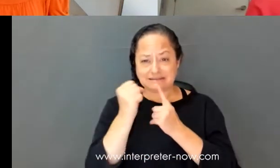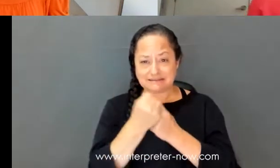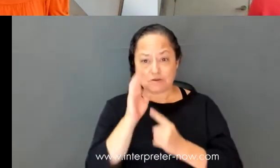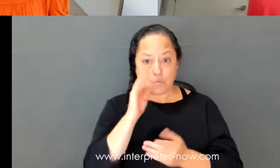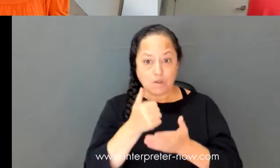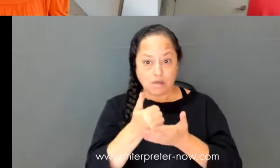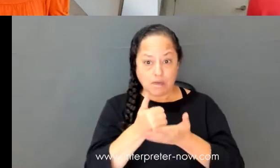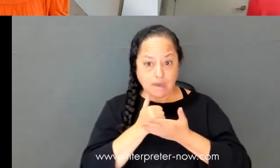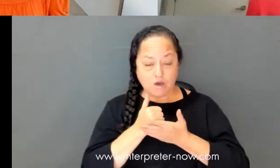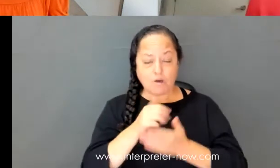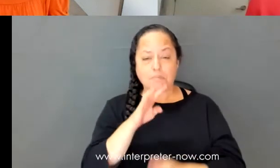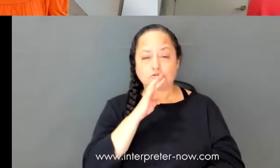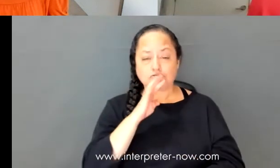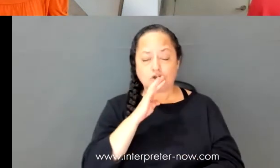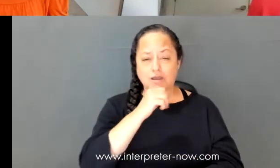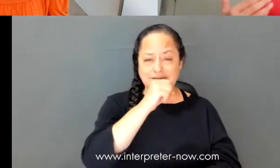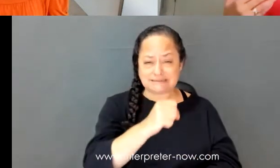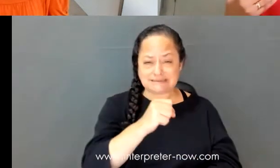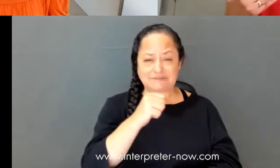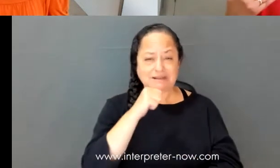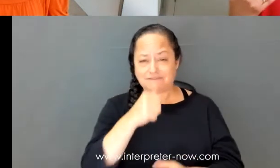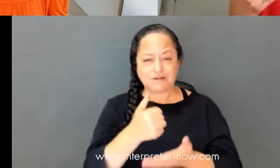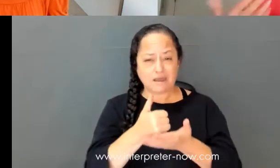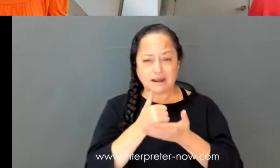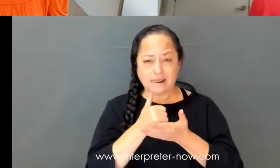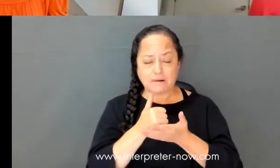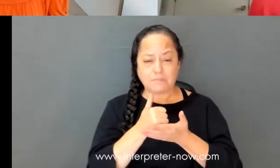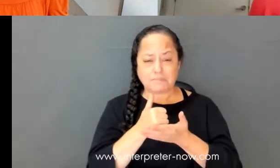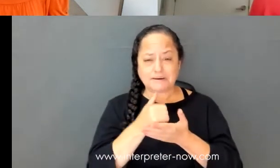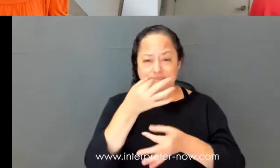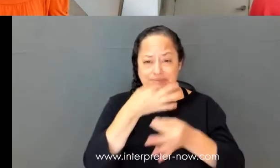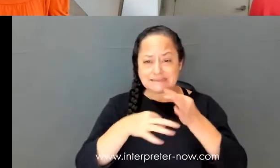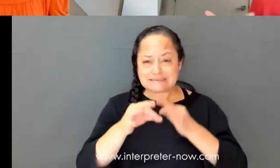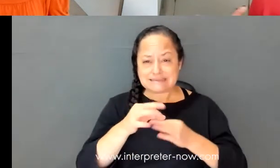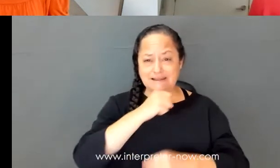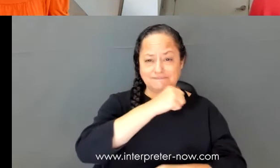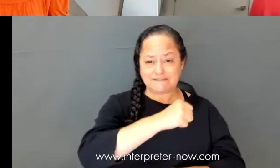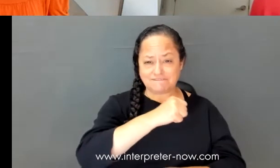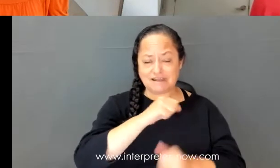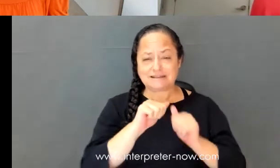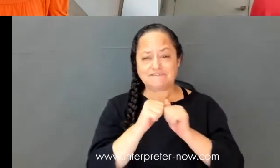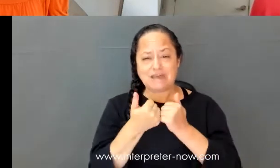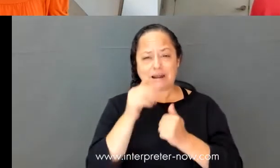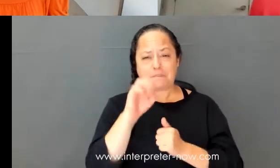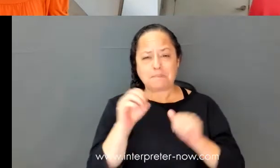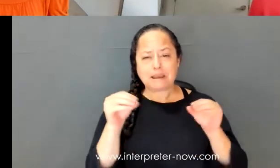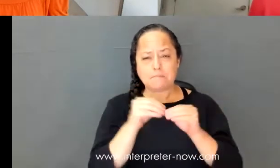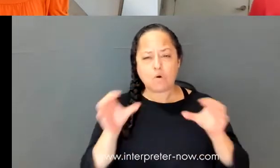I talk about defensiveness. It doesn't help. Then, instead of being defensive, how could we be a more active listener?